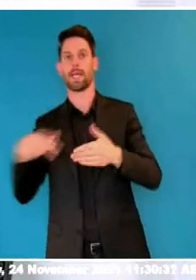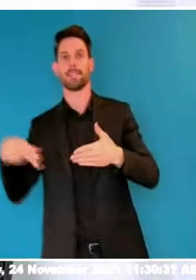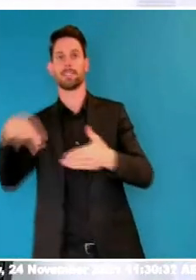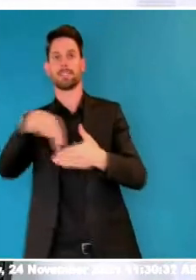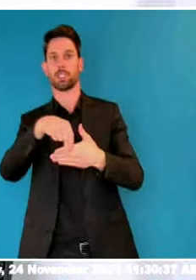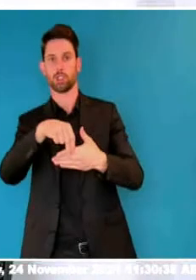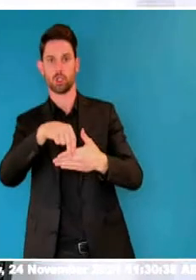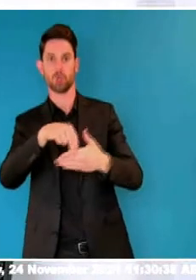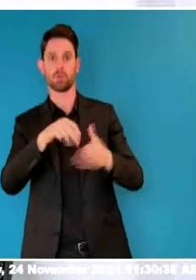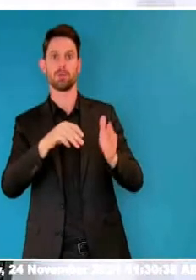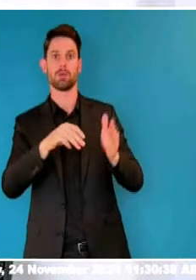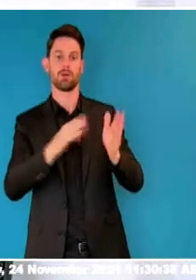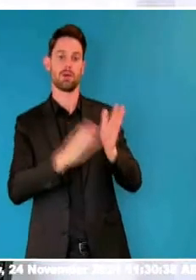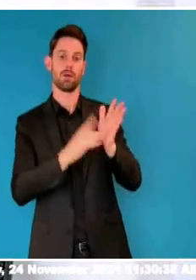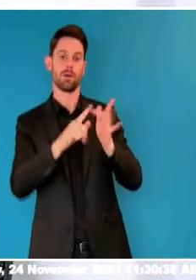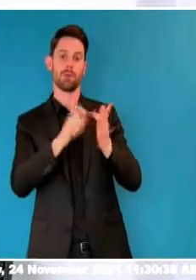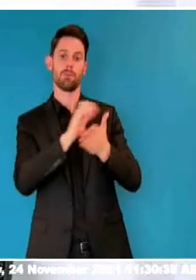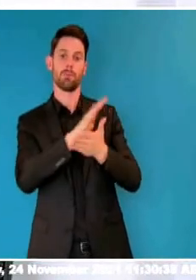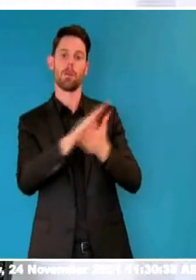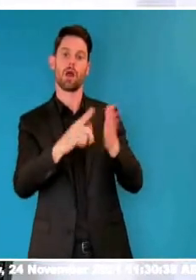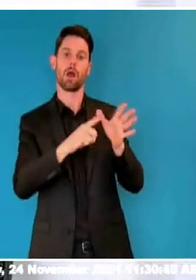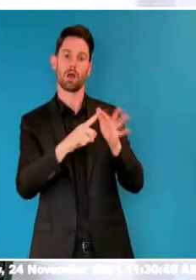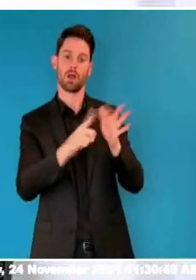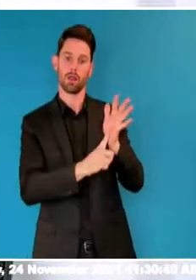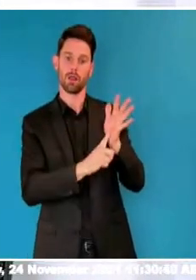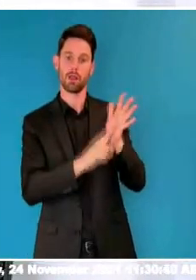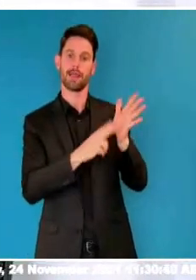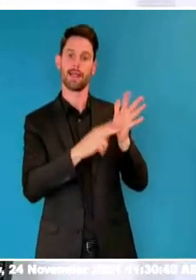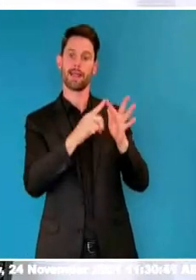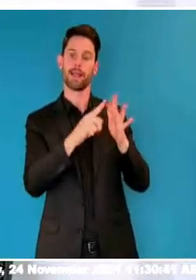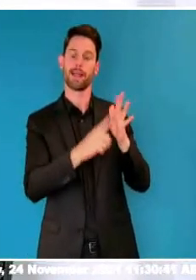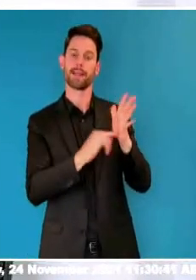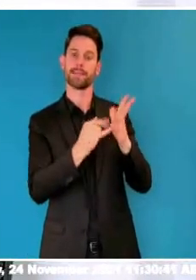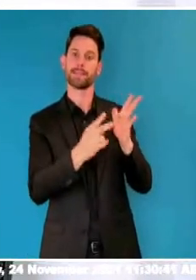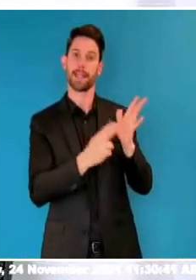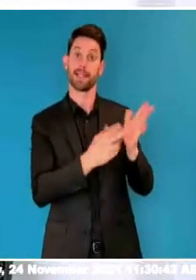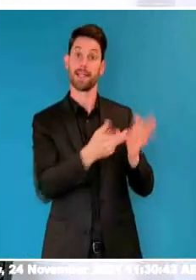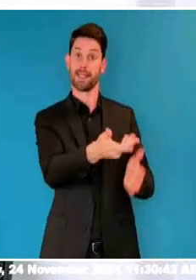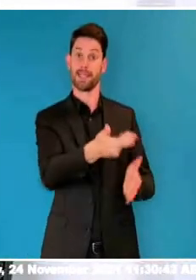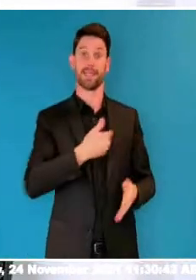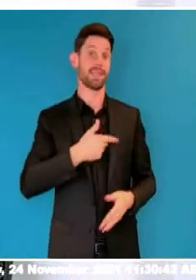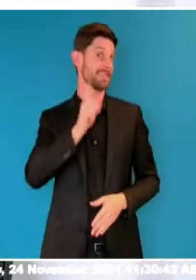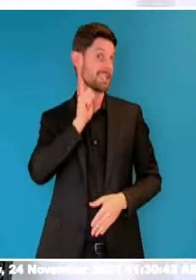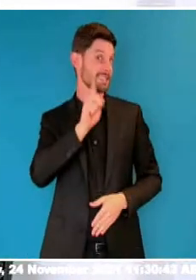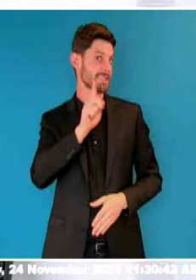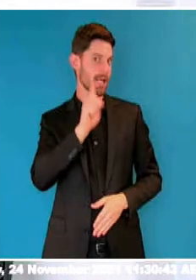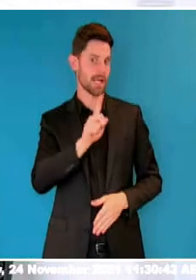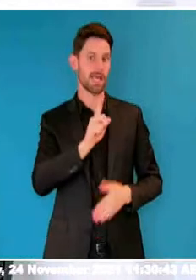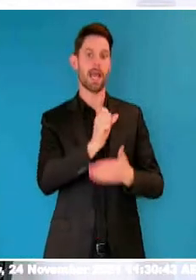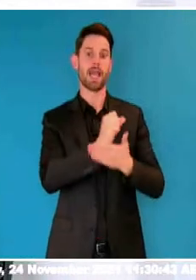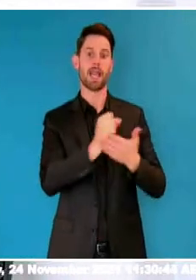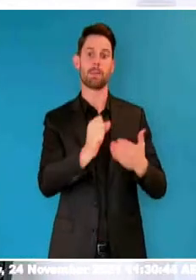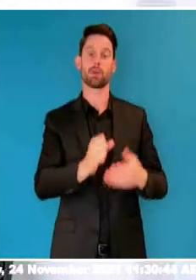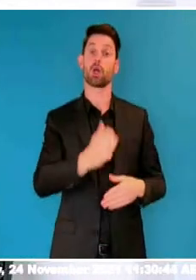for Michael Nelson. Mr Nelson's statement was tendered yesterday as ExhibitÂ 19 15.